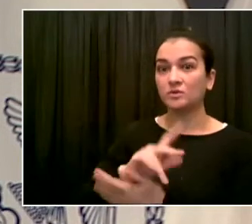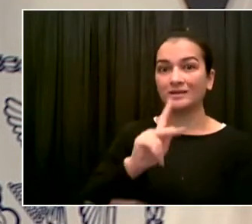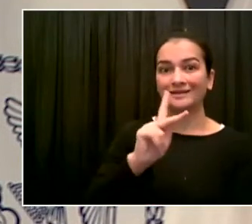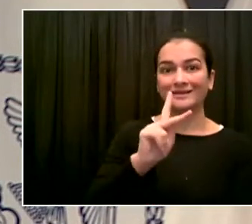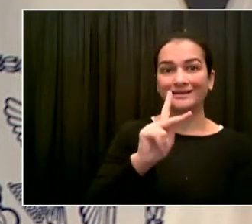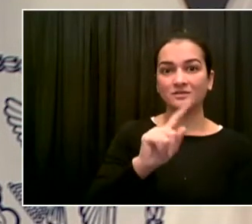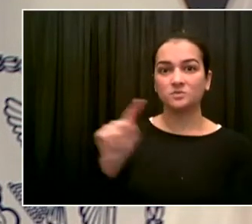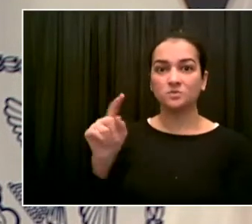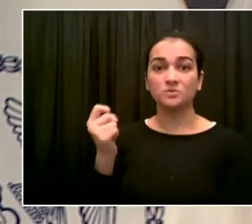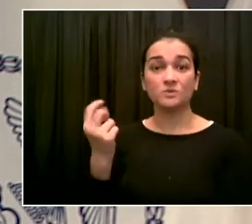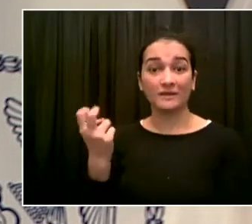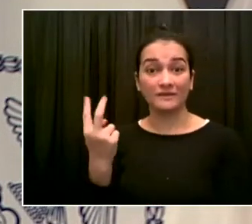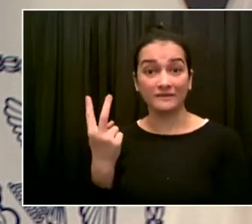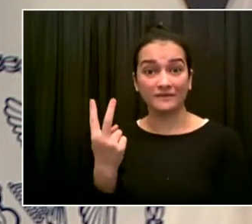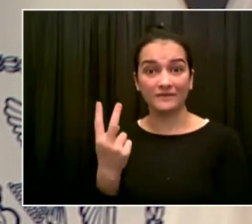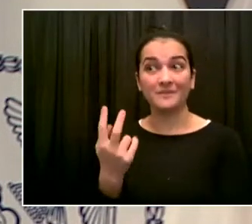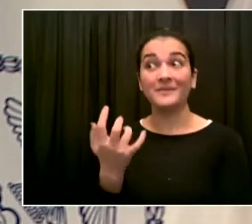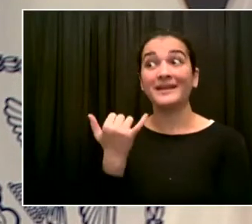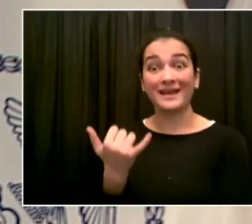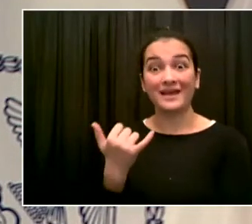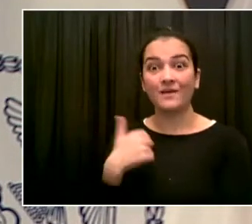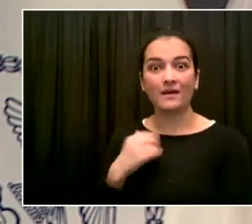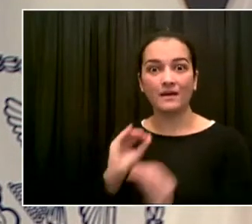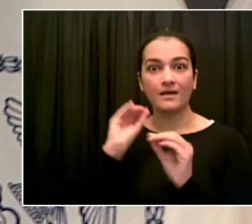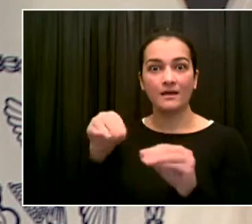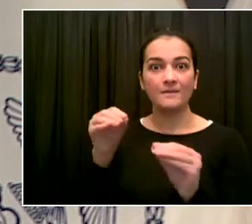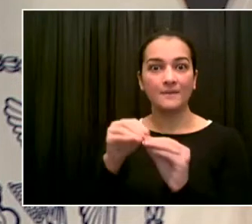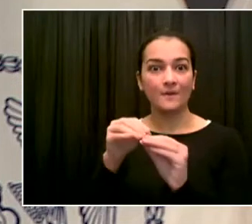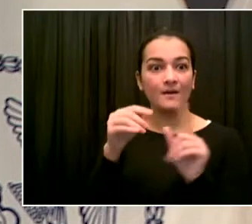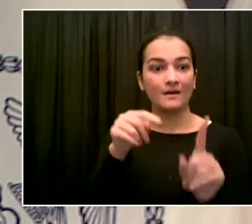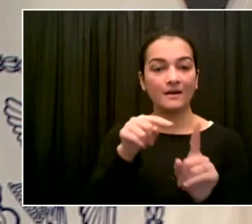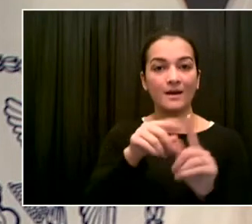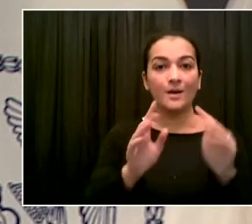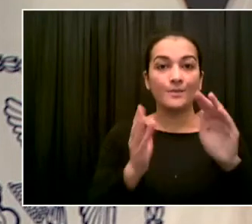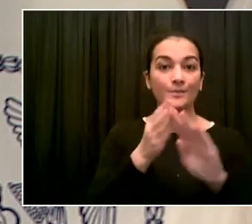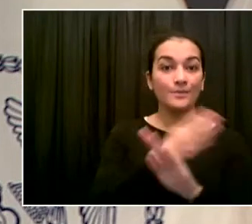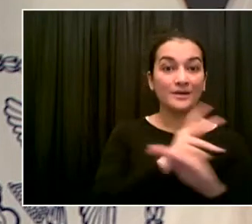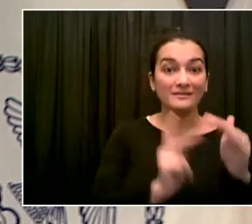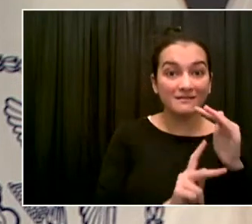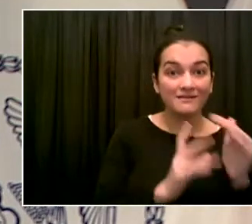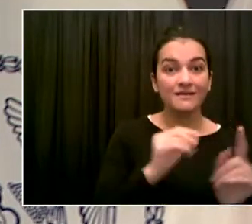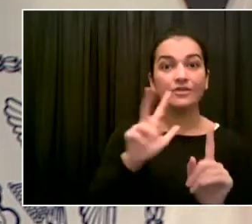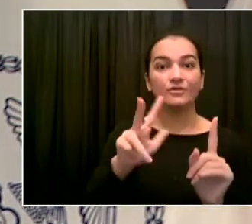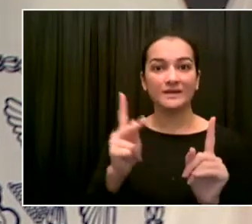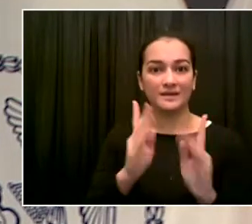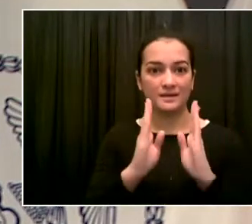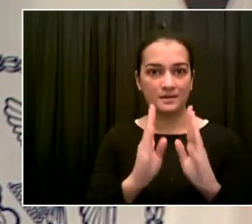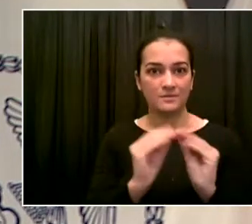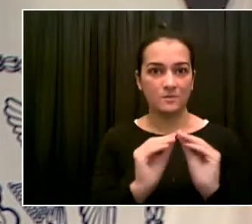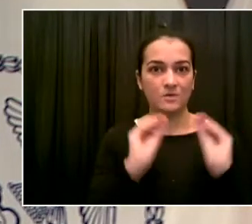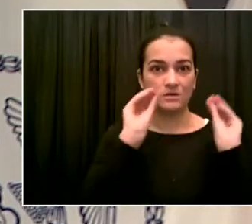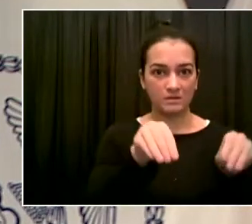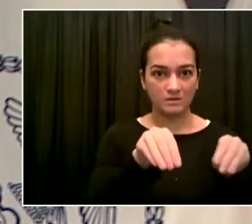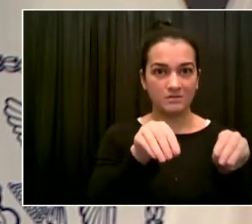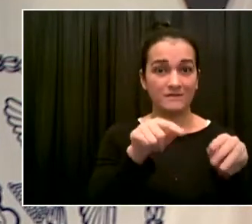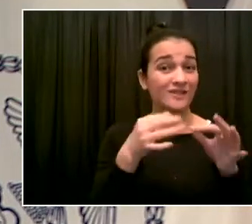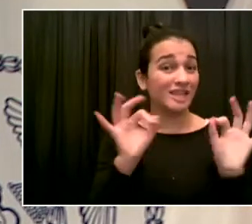A NDWE HA VE PROVEN THAT YOU CAN GIVE FAMILIES A LOT MORE. IN TERS M